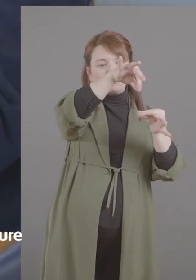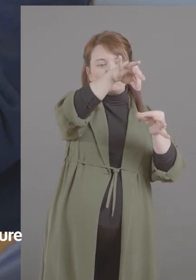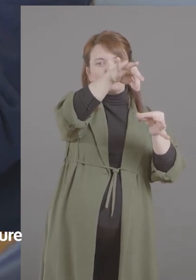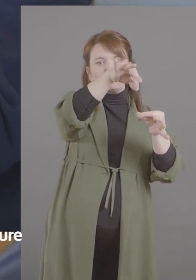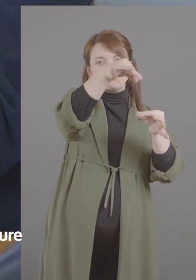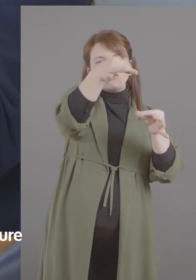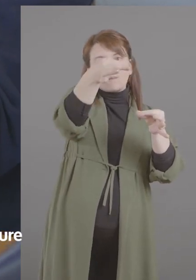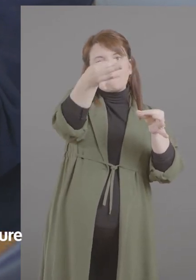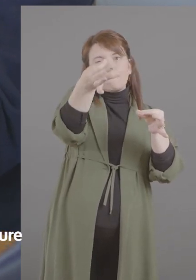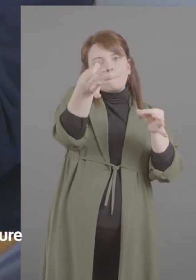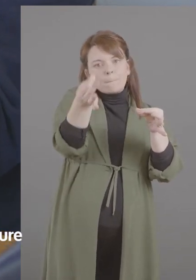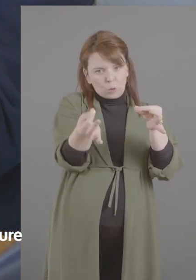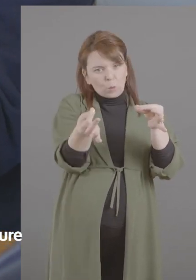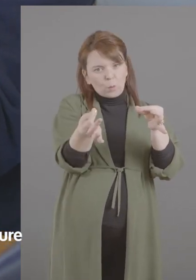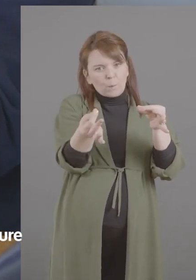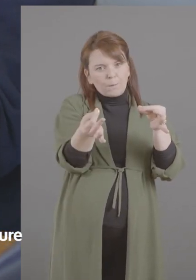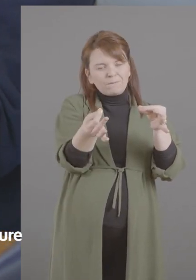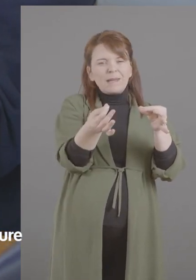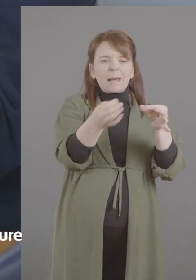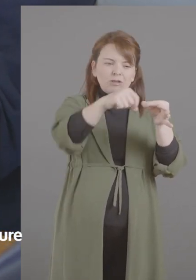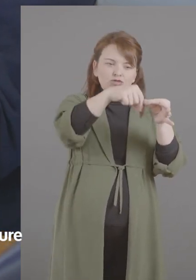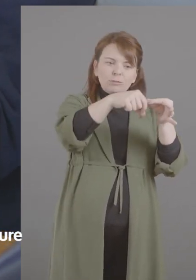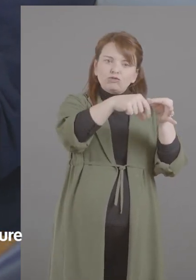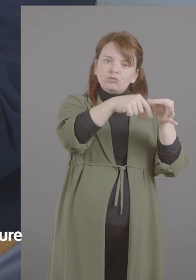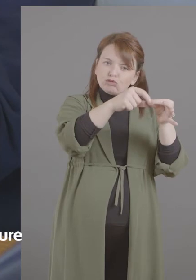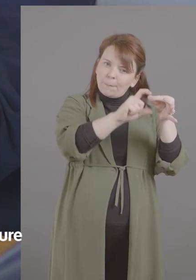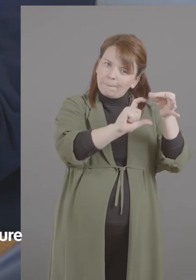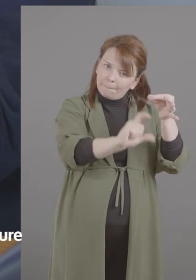After 15 seconds pinch the extraction tube against the swab as you remove it,